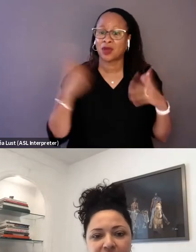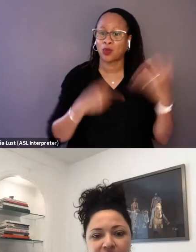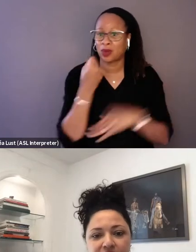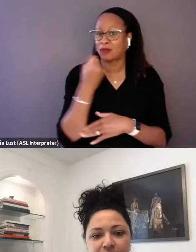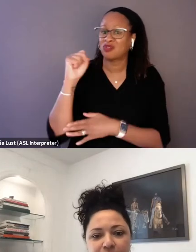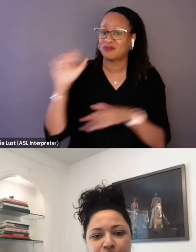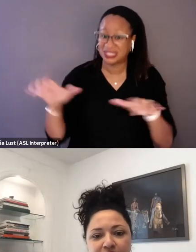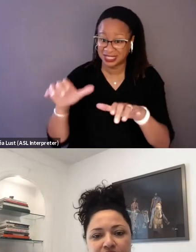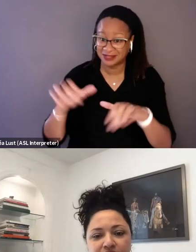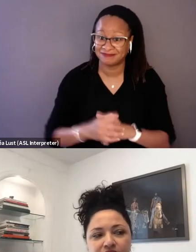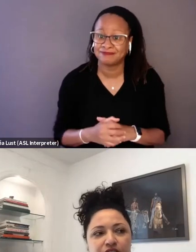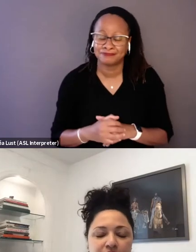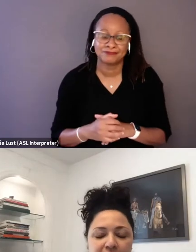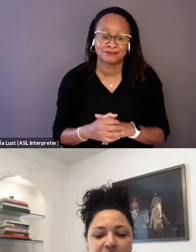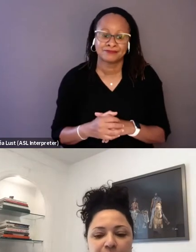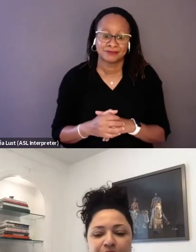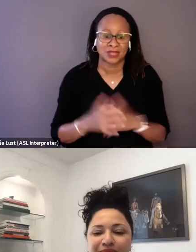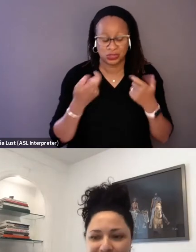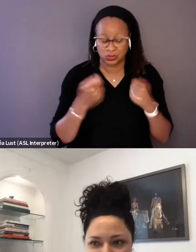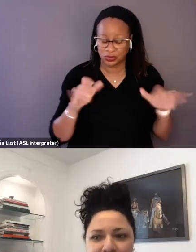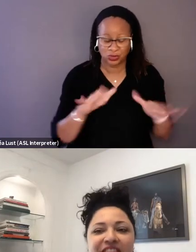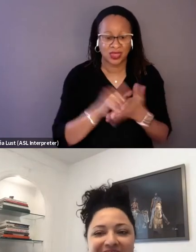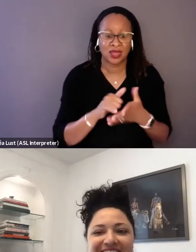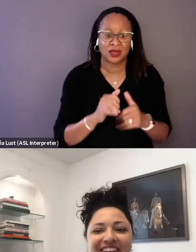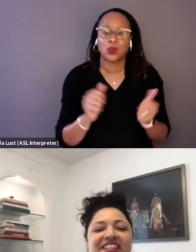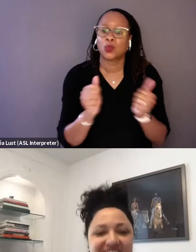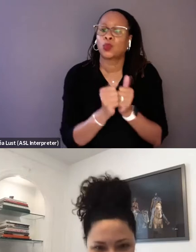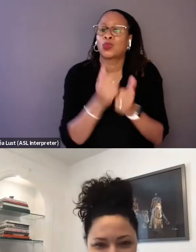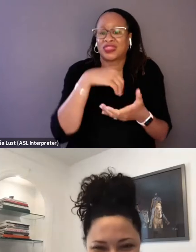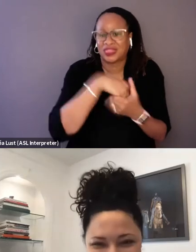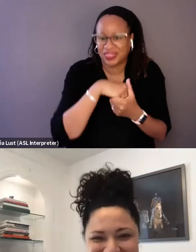And we try to do that within six hours